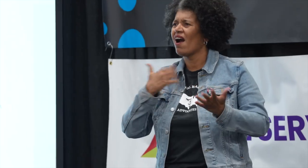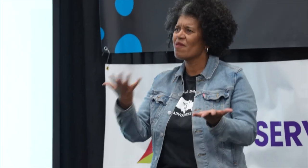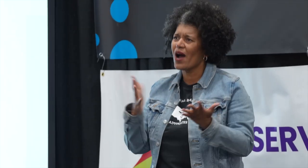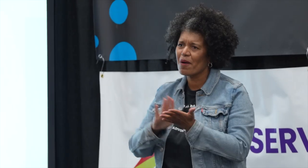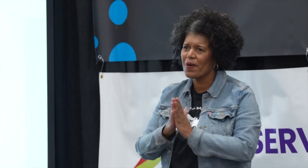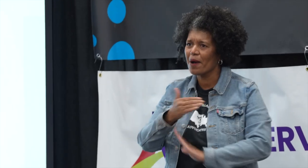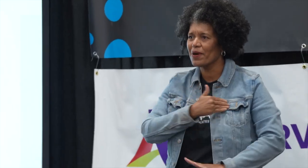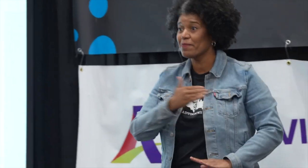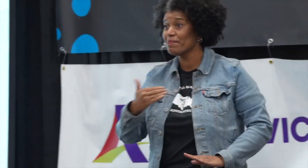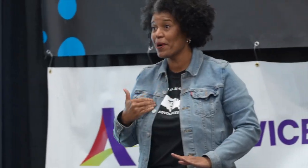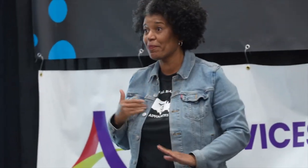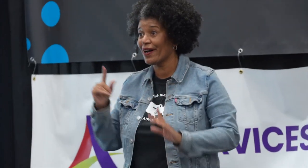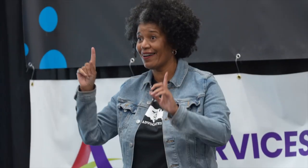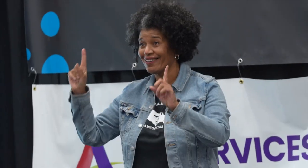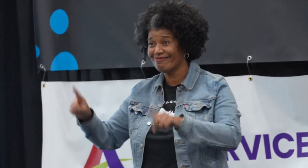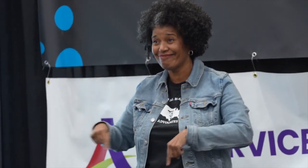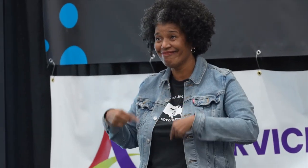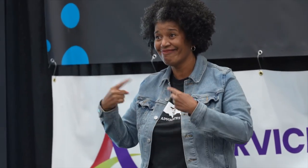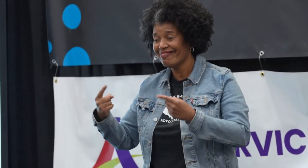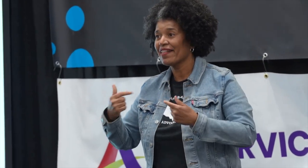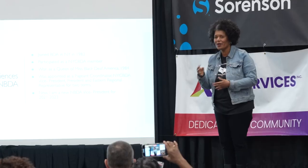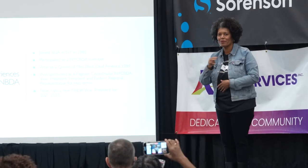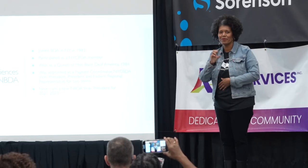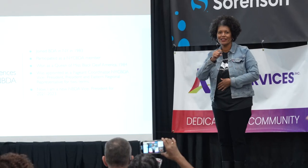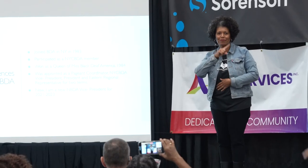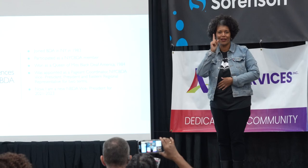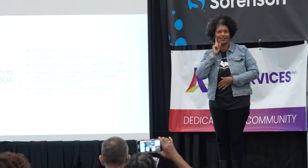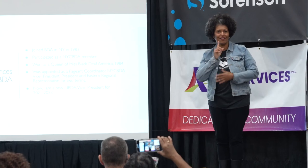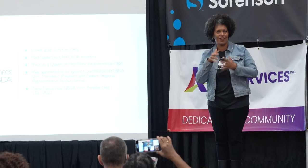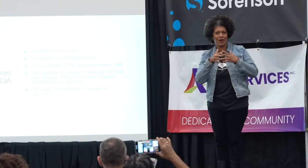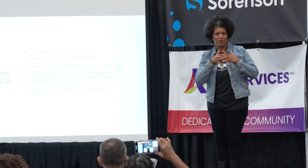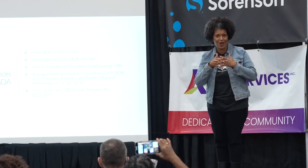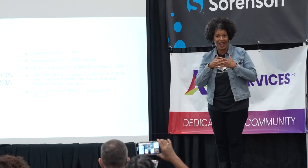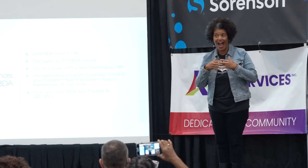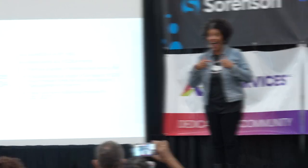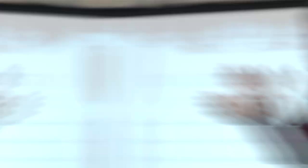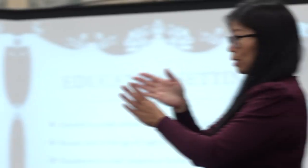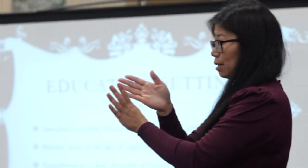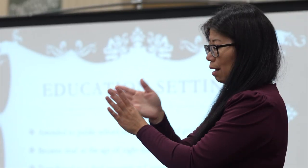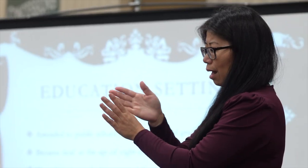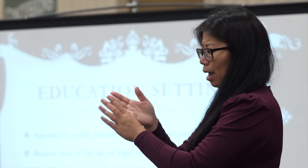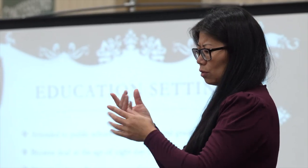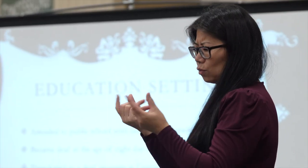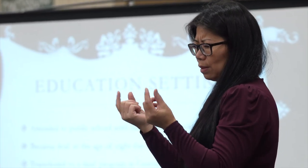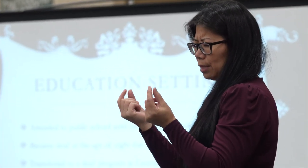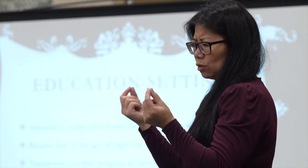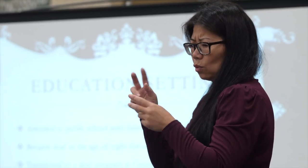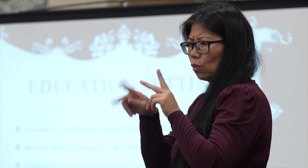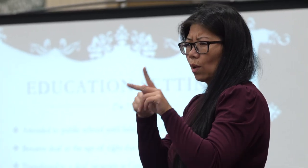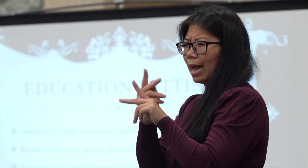I’ve wanted to become a member for a while. As Miss Black Deaf America… ...Psychology, what am I going to do?